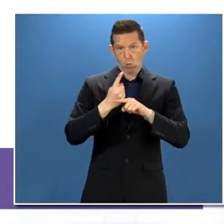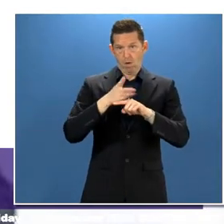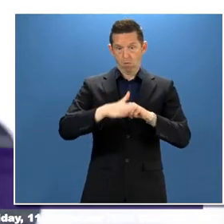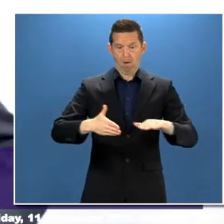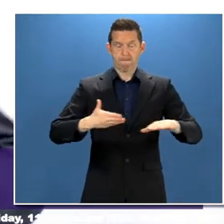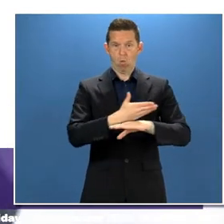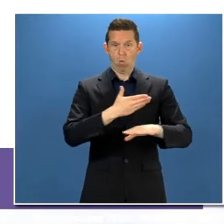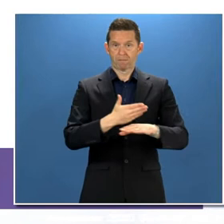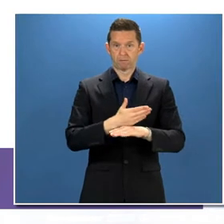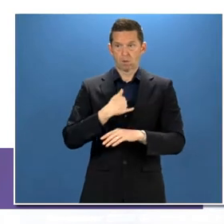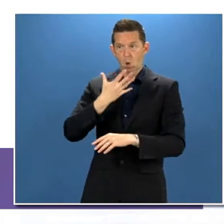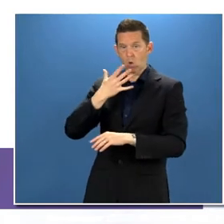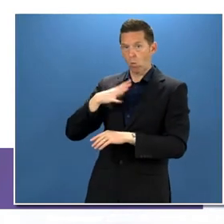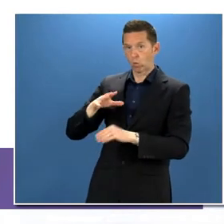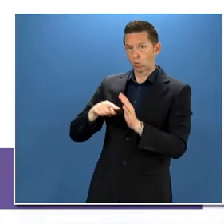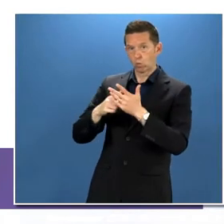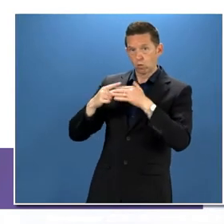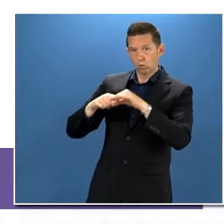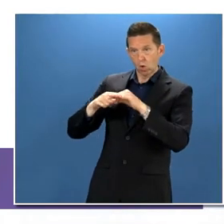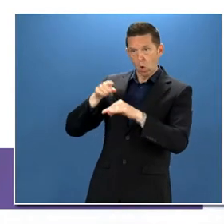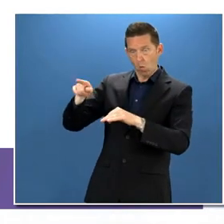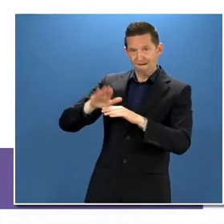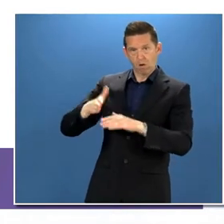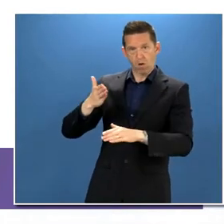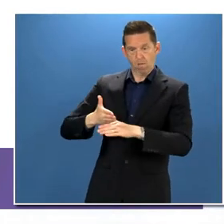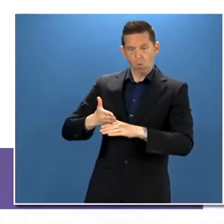and some of the jobs that you've done over the course of your